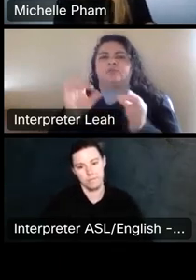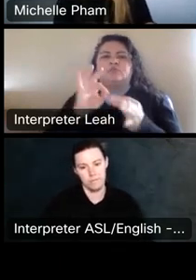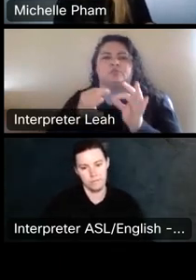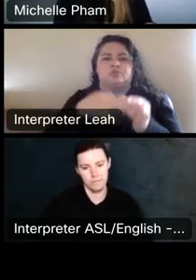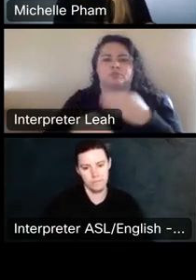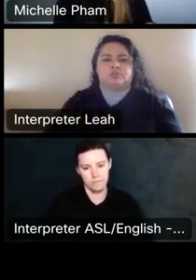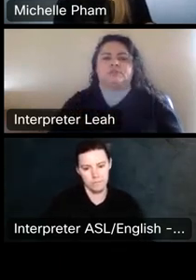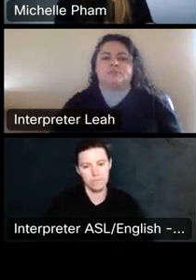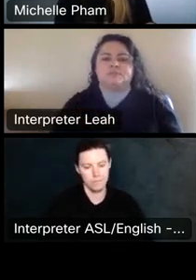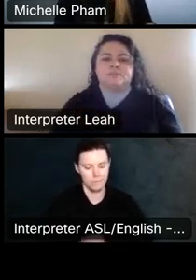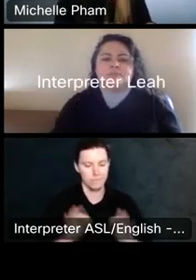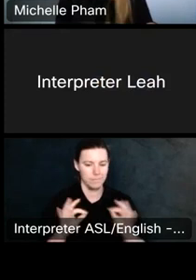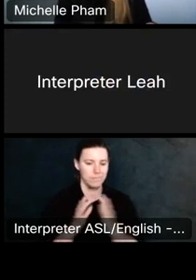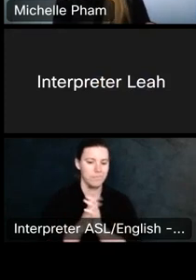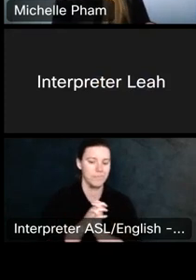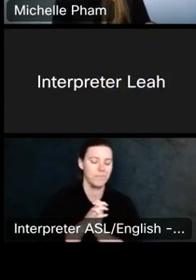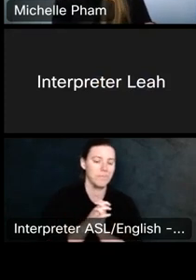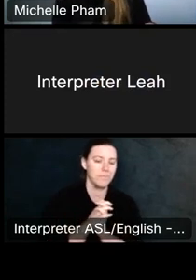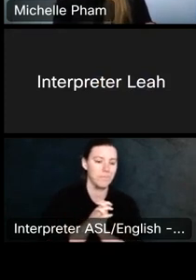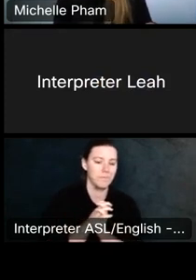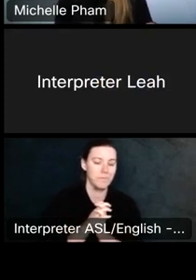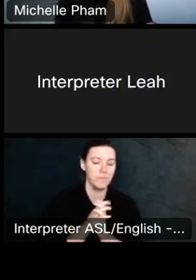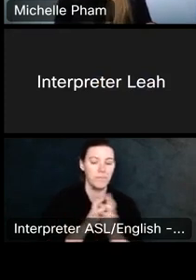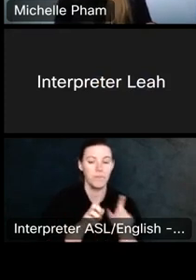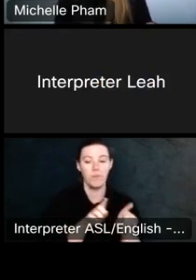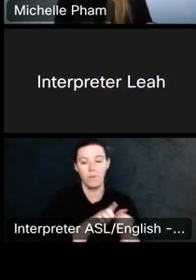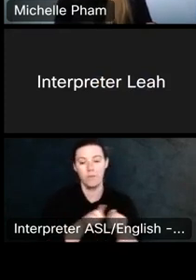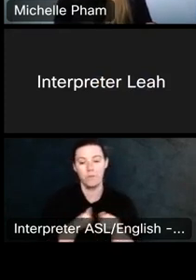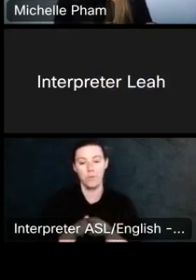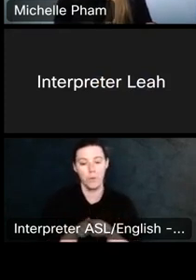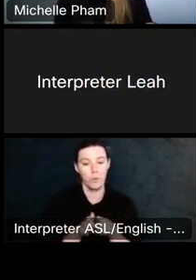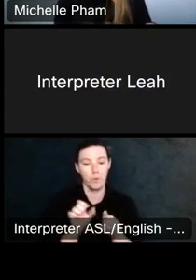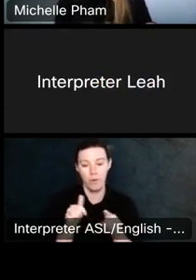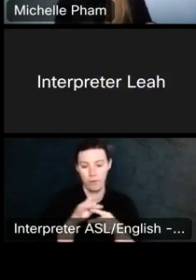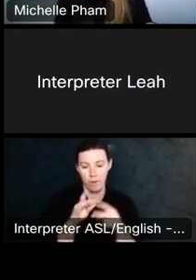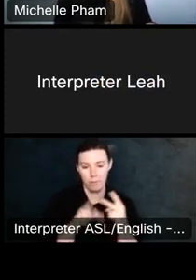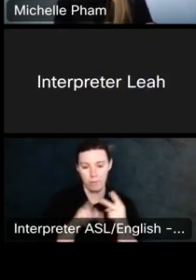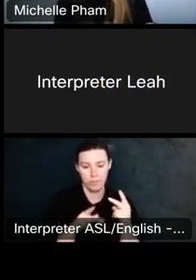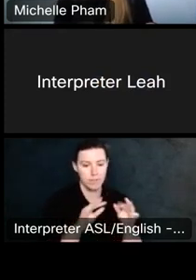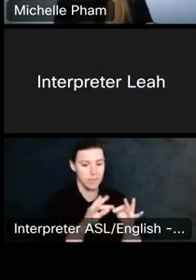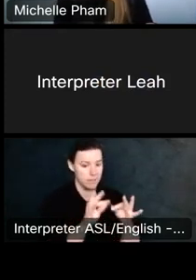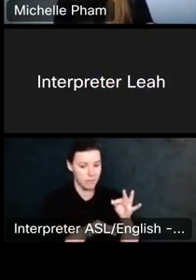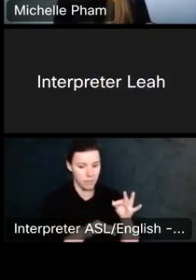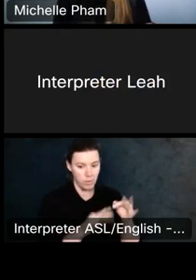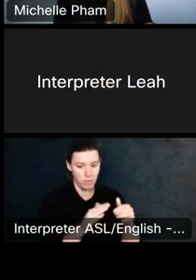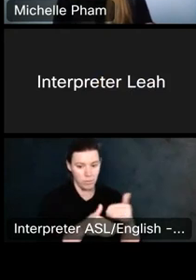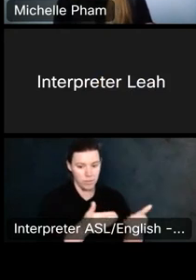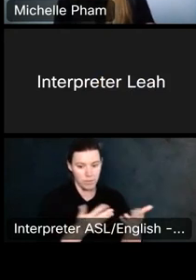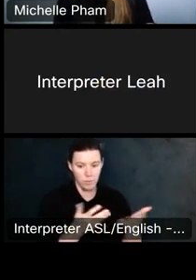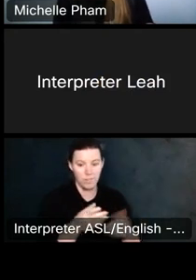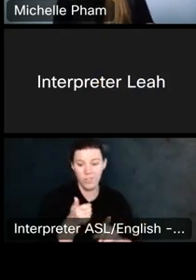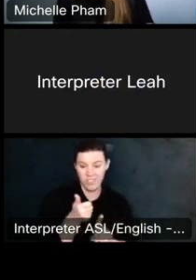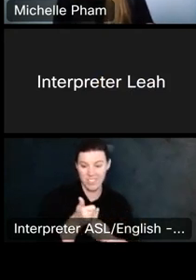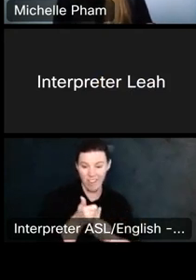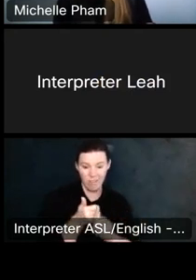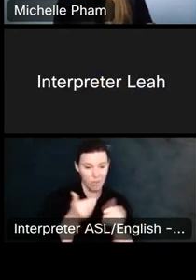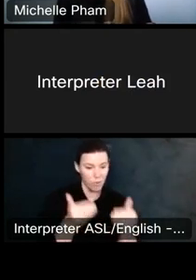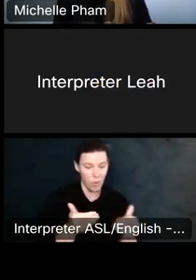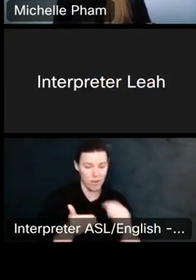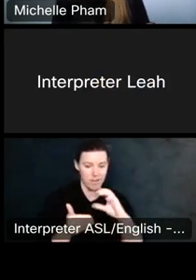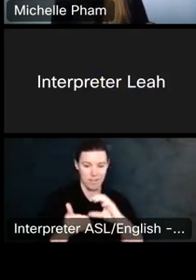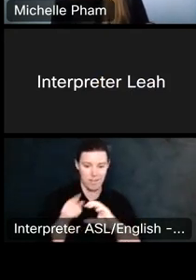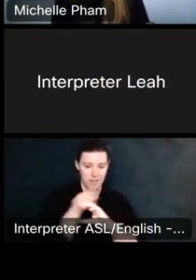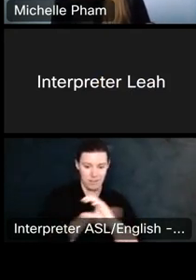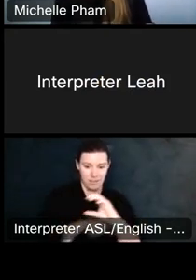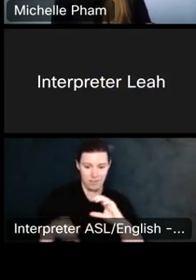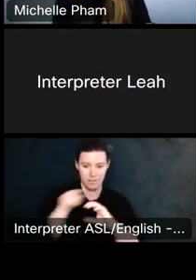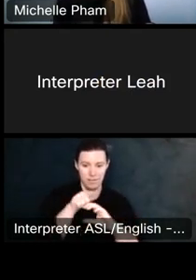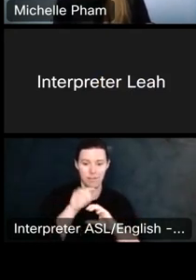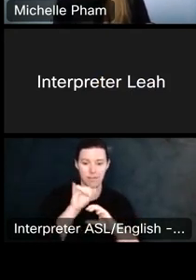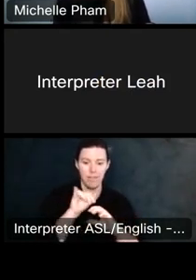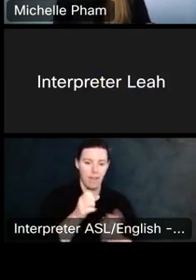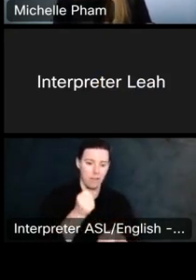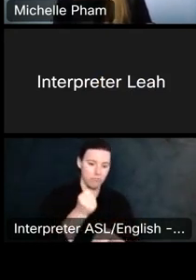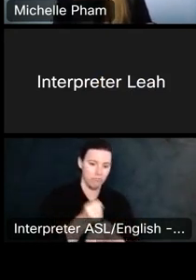You can also do something very simple, which is to add that see with a circle around it as a copyright notice to others as to when you created it. And who owns it.